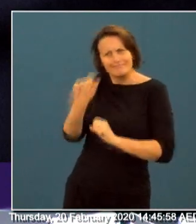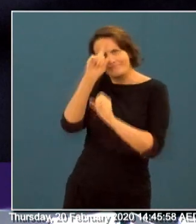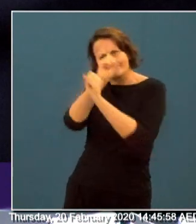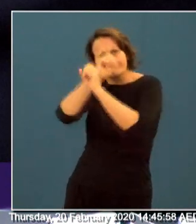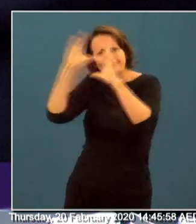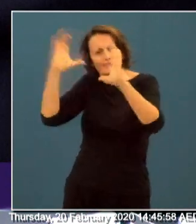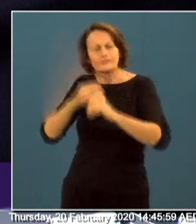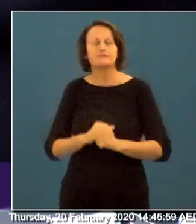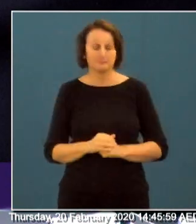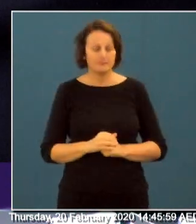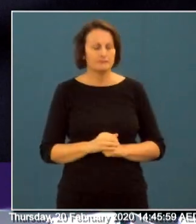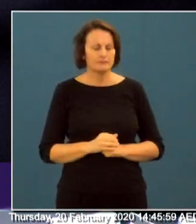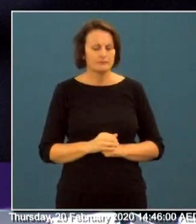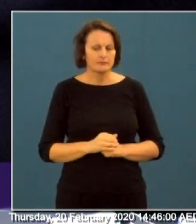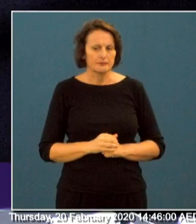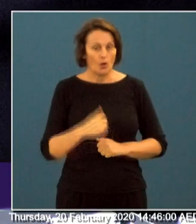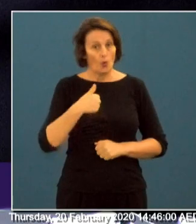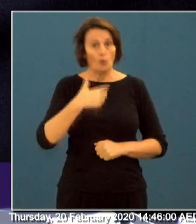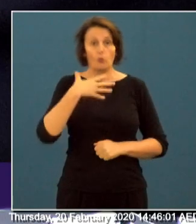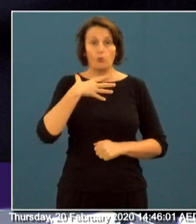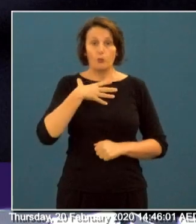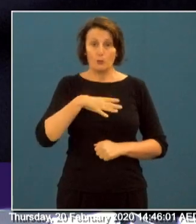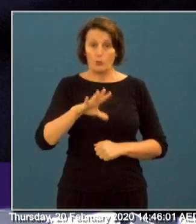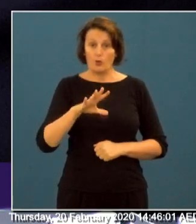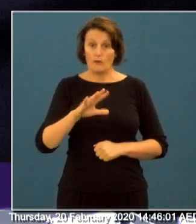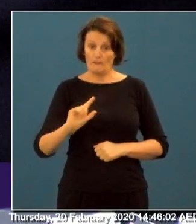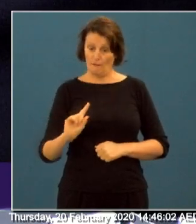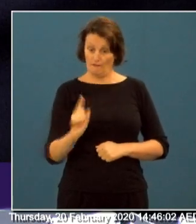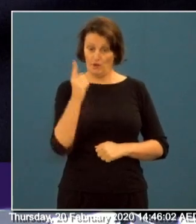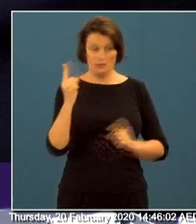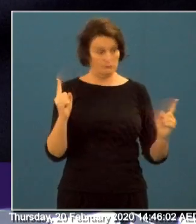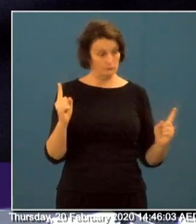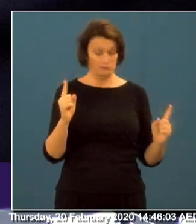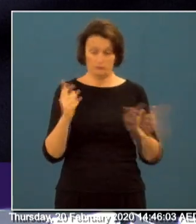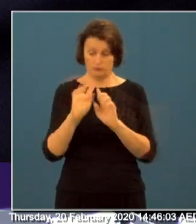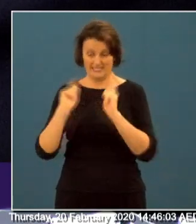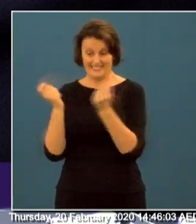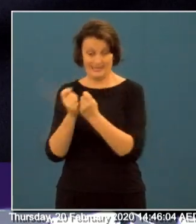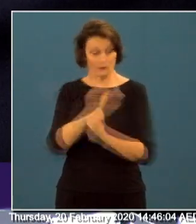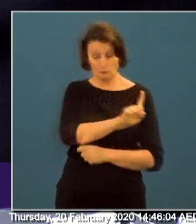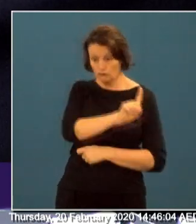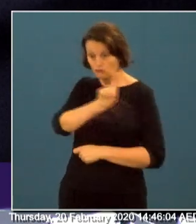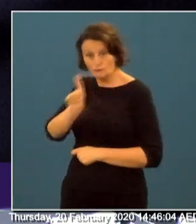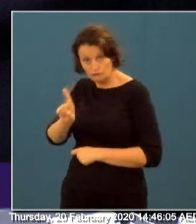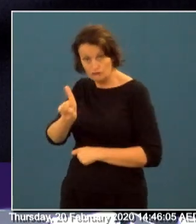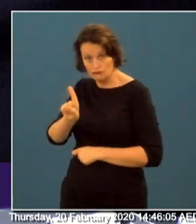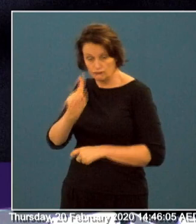The primary model of care is for, predominantly, a single assessment, with some short-term follow-up for a person with intellectual disability.